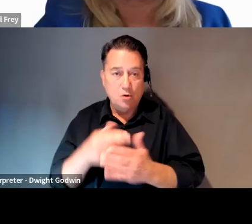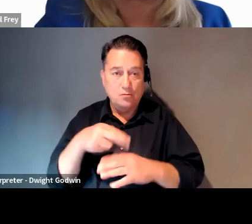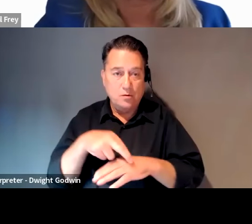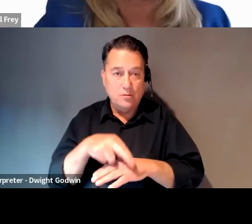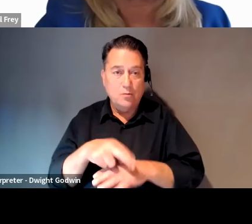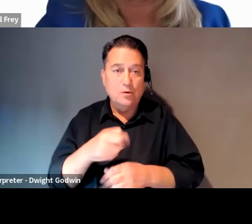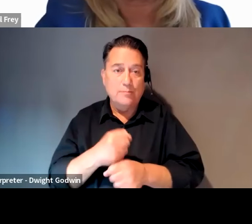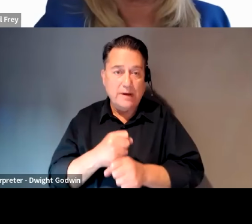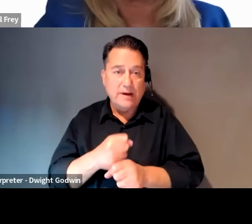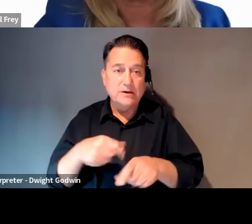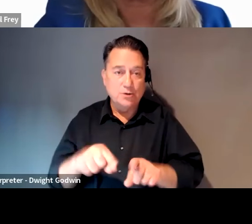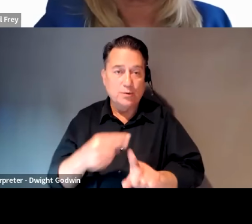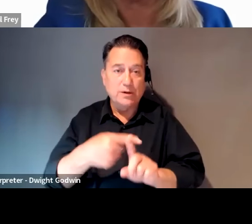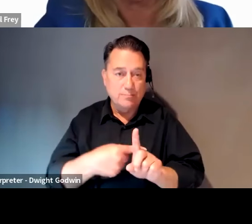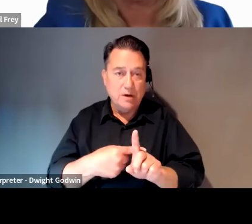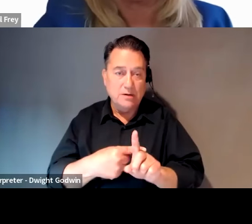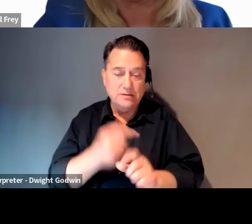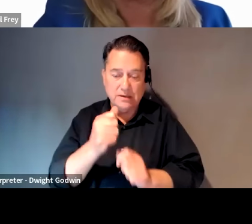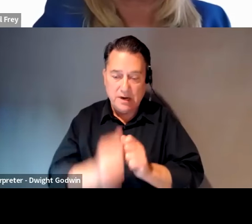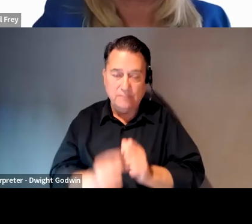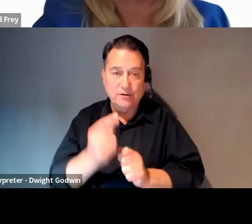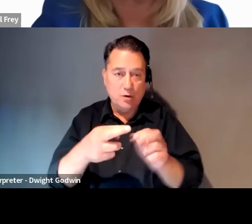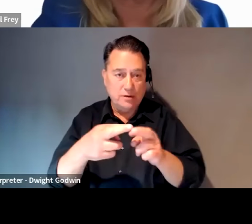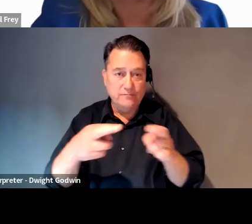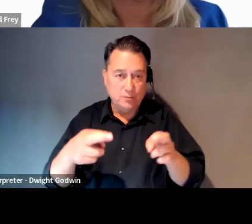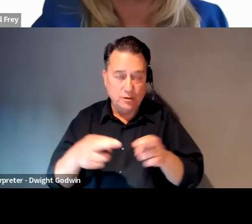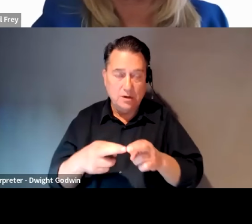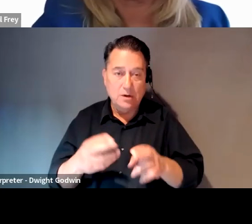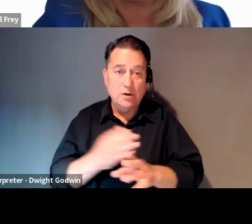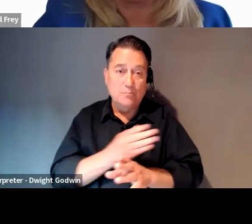in every one of our regions, pre and post tests.